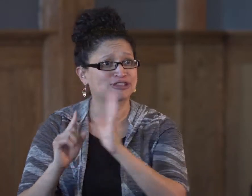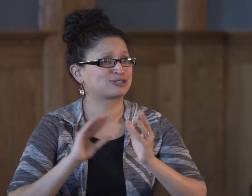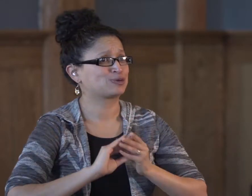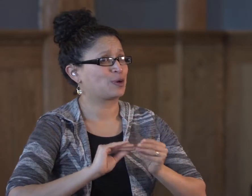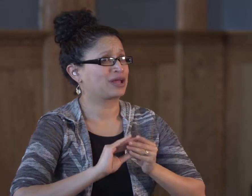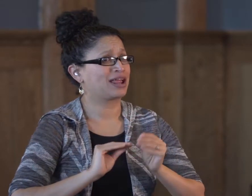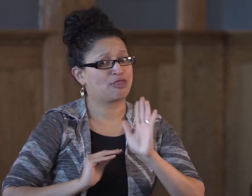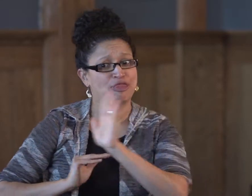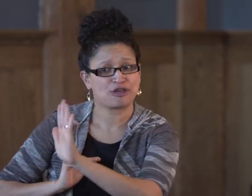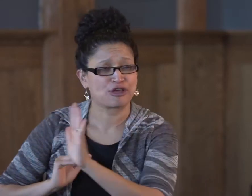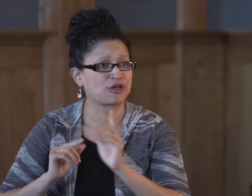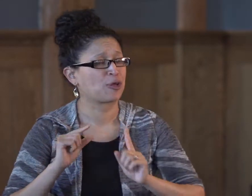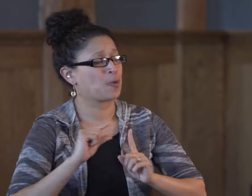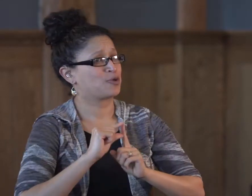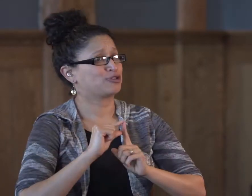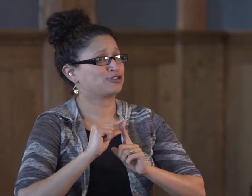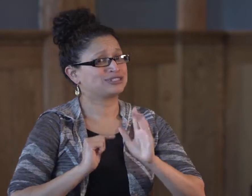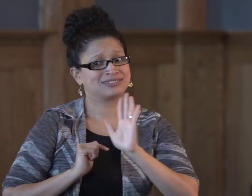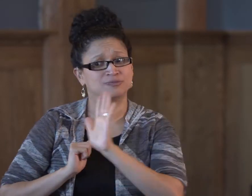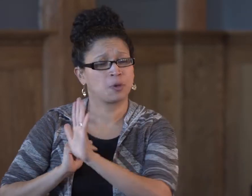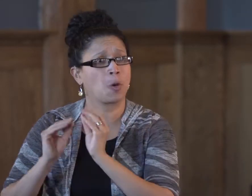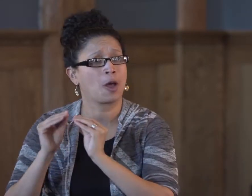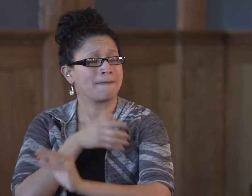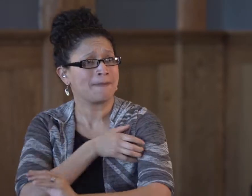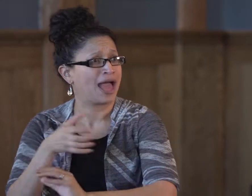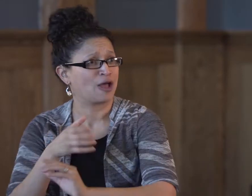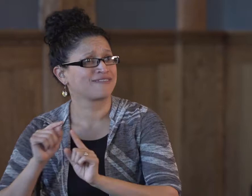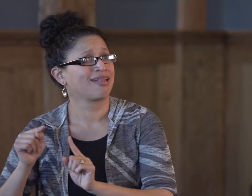I think that would be imperative for them to share their story in their words. It would